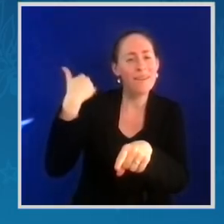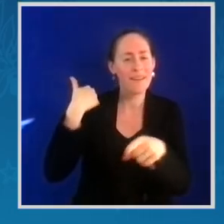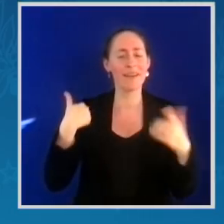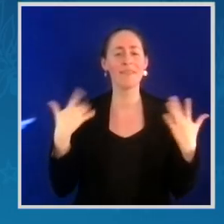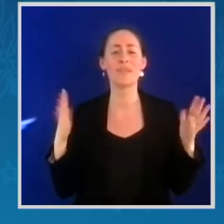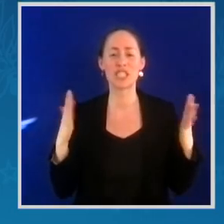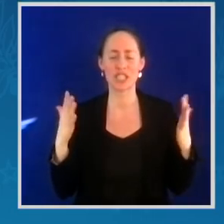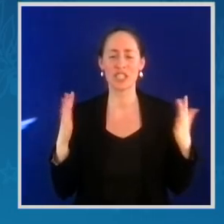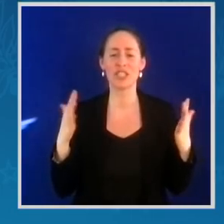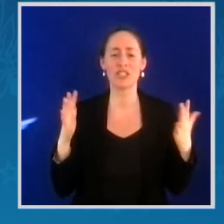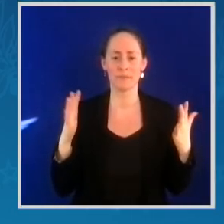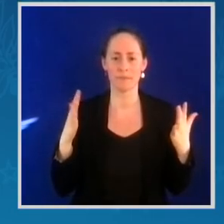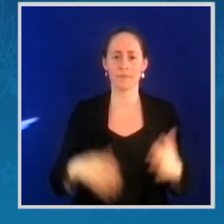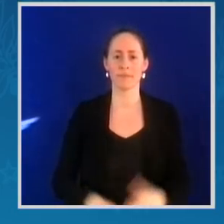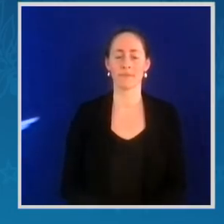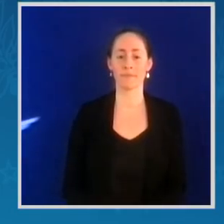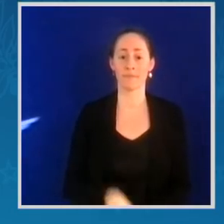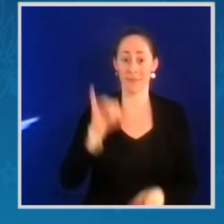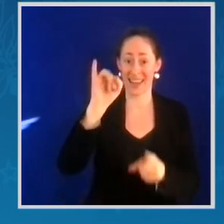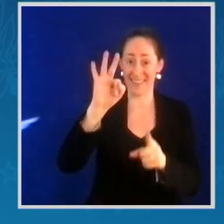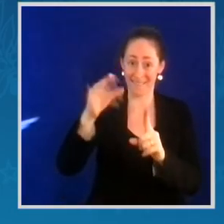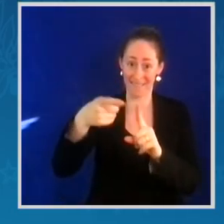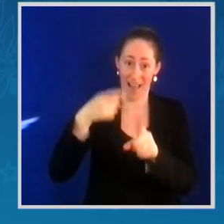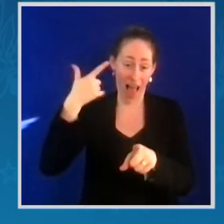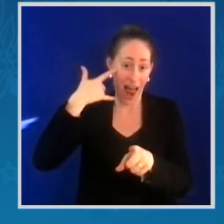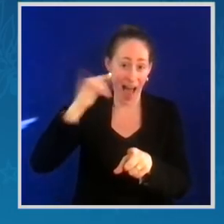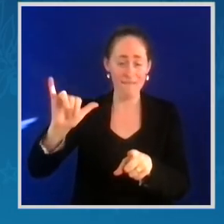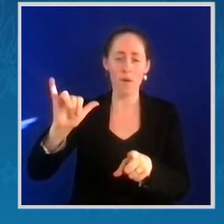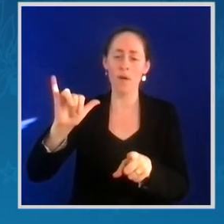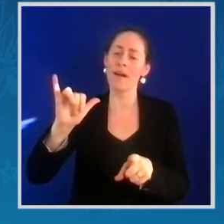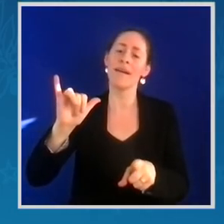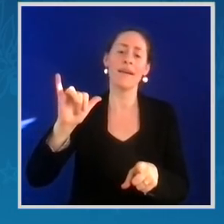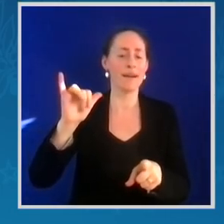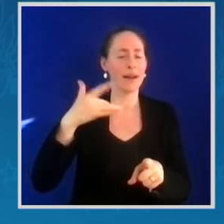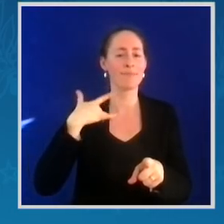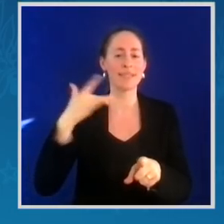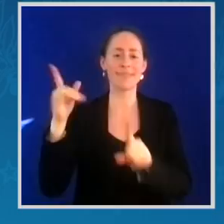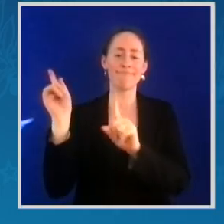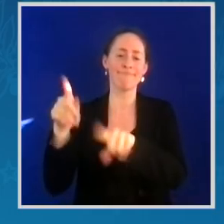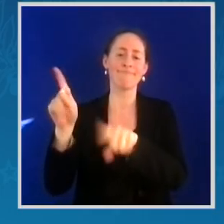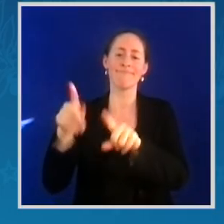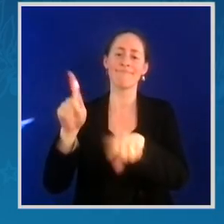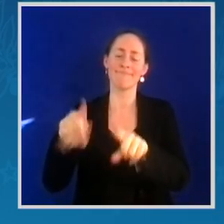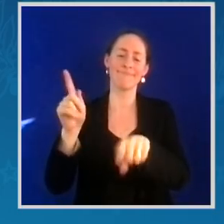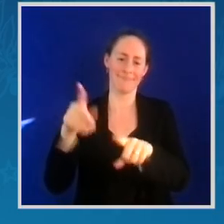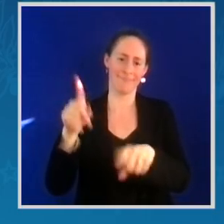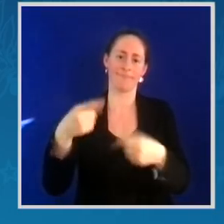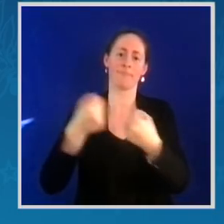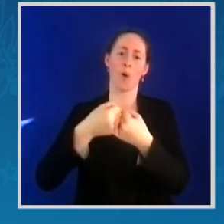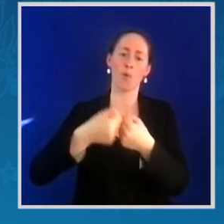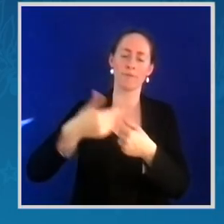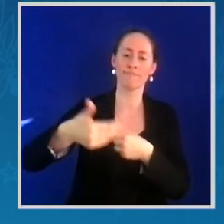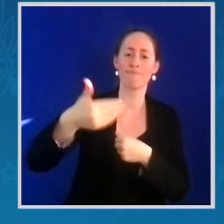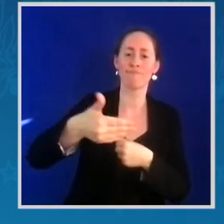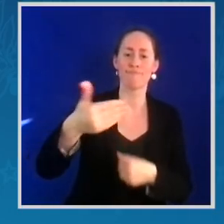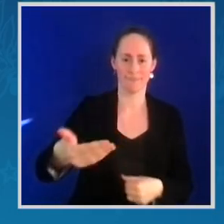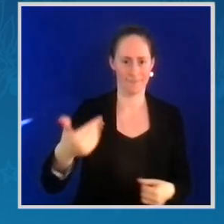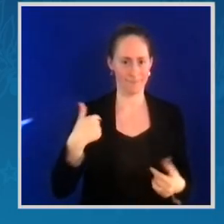you know, I've spent a lot of time on the border and both going there physically and aware of the issues.